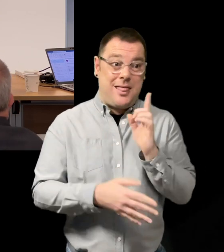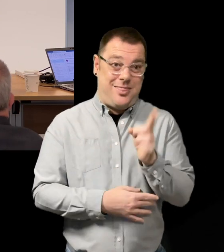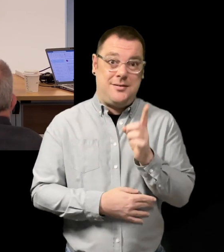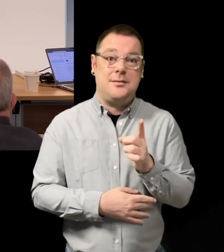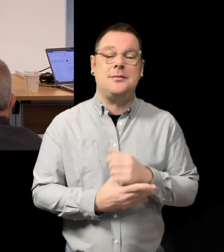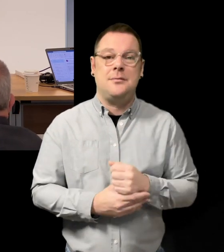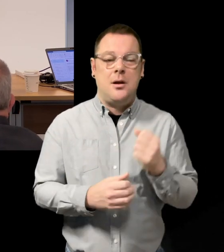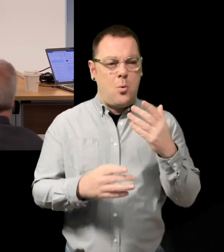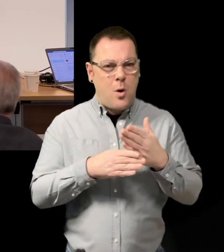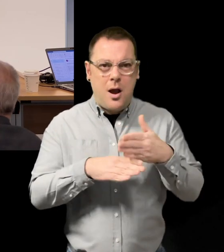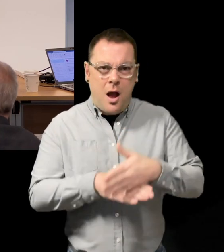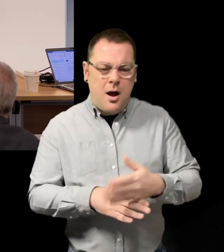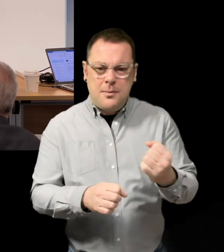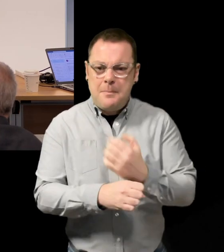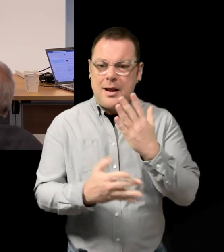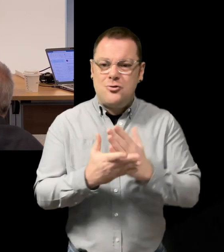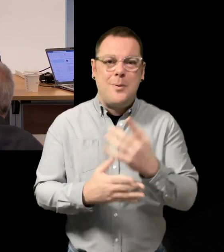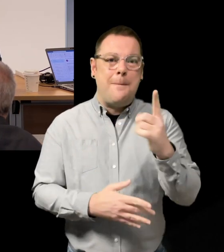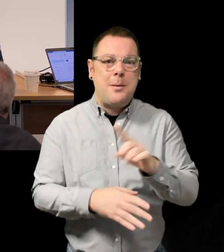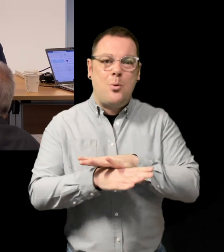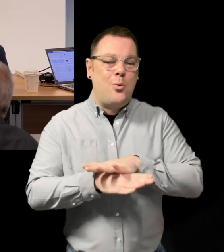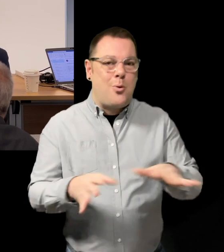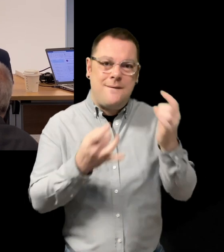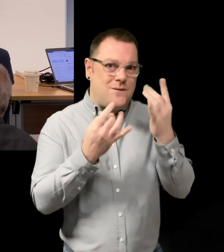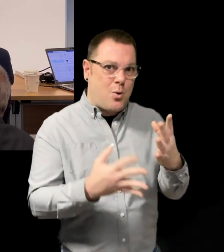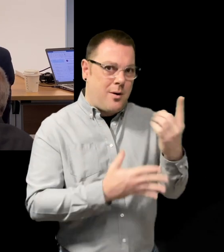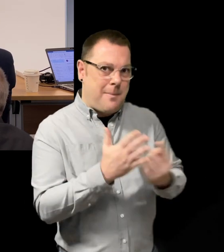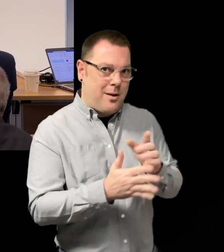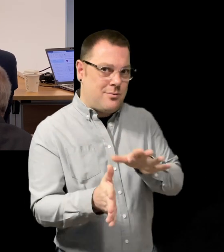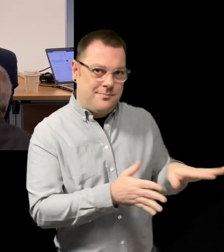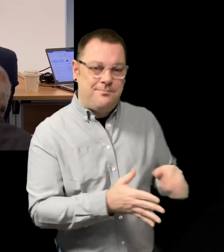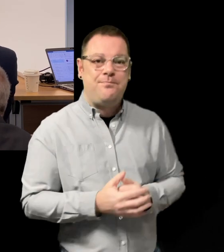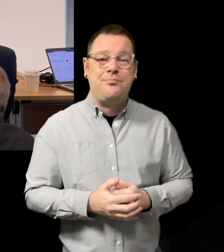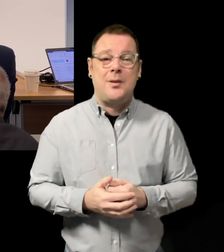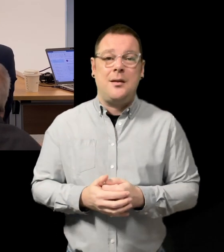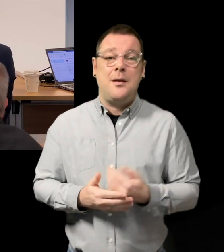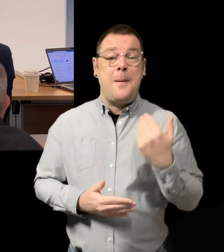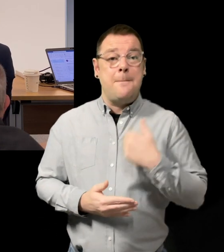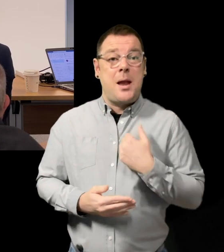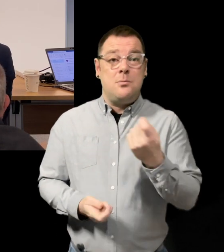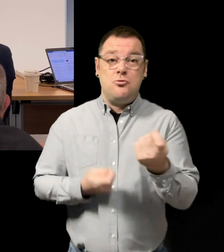Working hard to prevent anyone from being left behind. Madam Chair, I am in no doubt